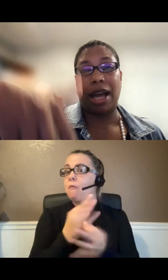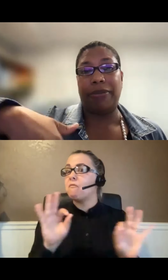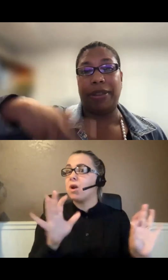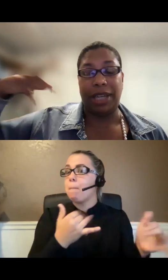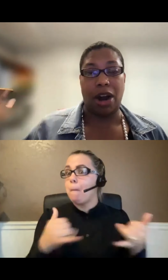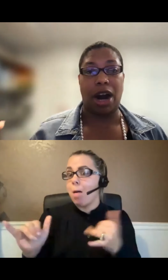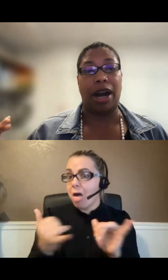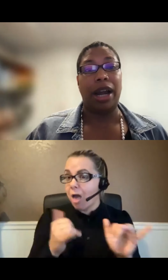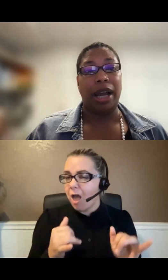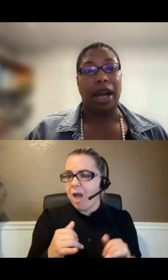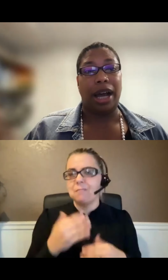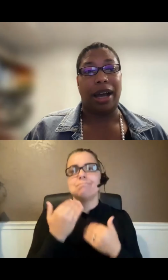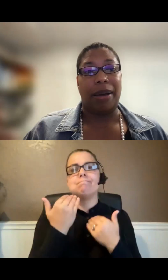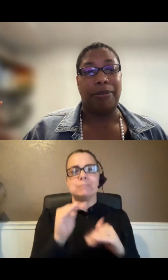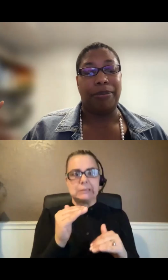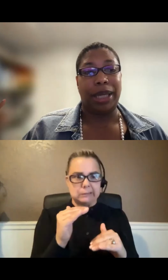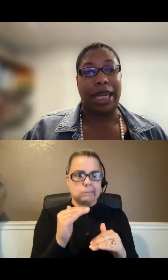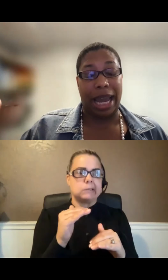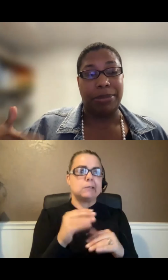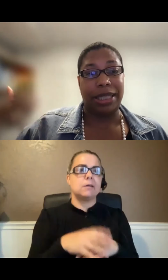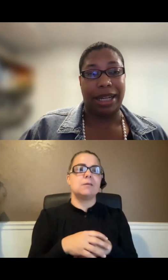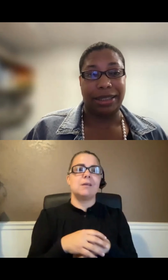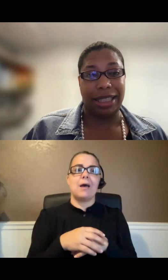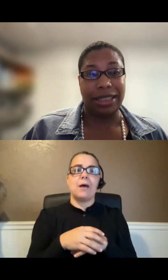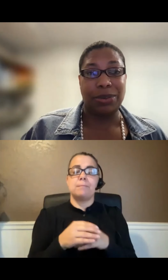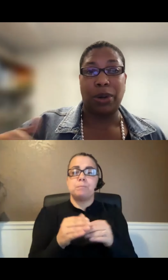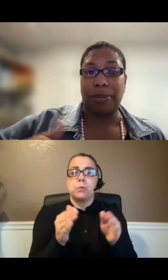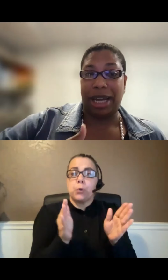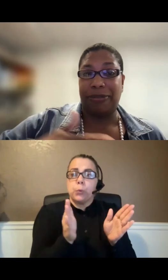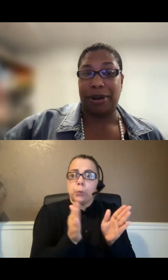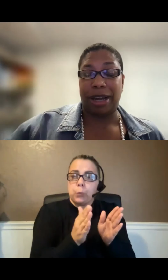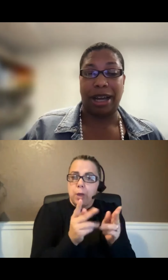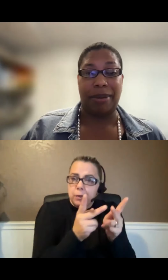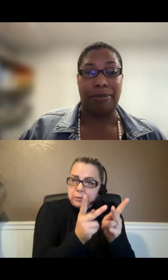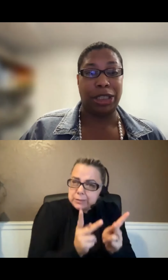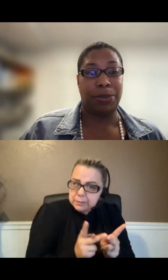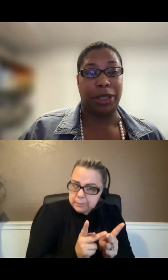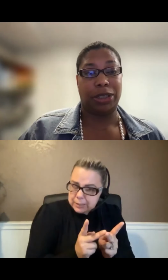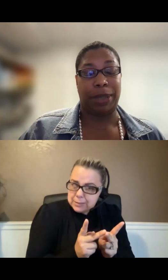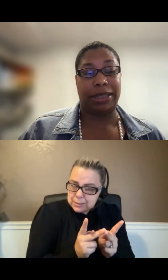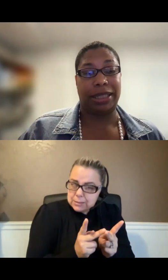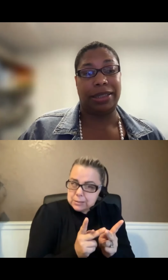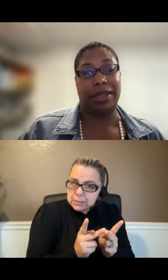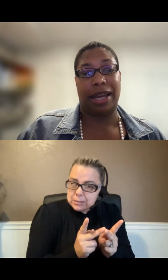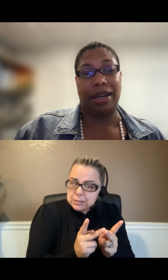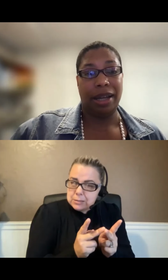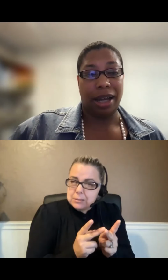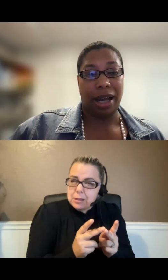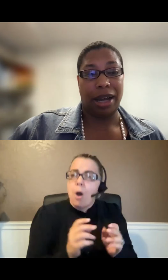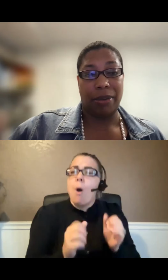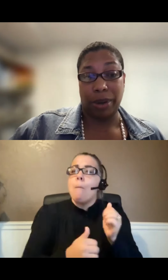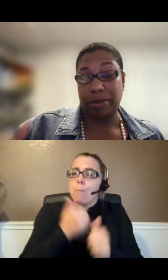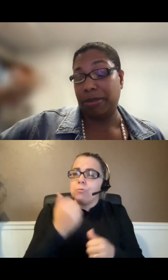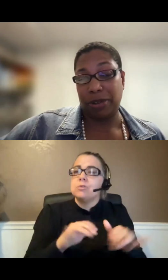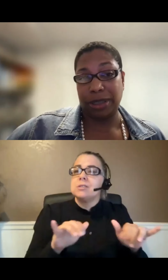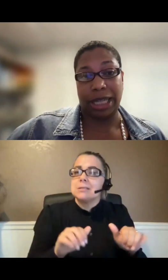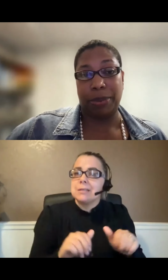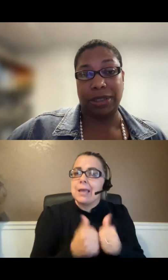A lot of the VR games that exist were made for much bigger spaces than, for example,